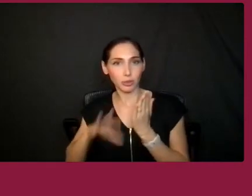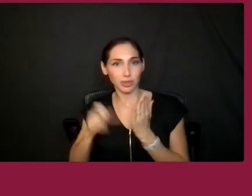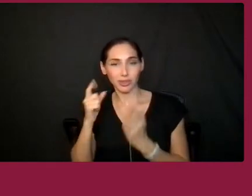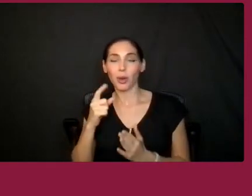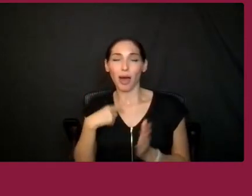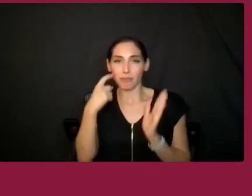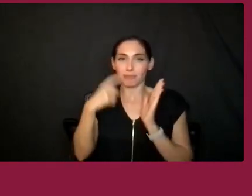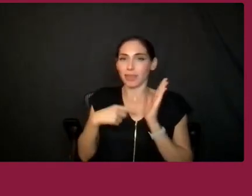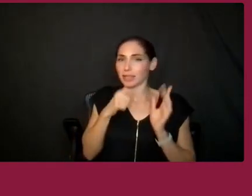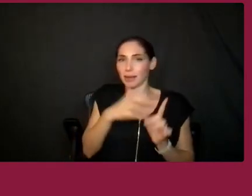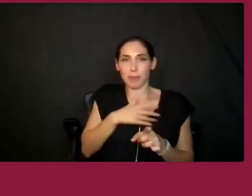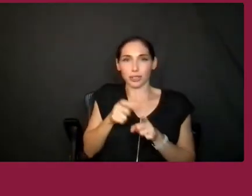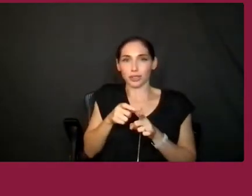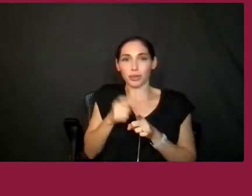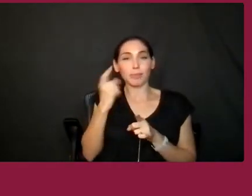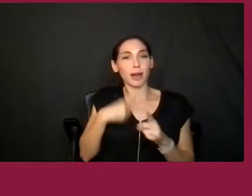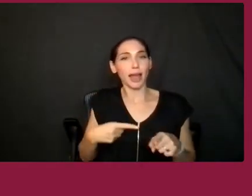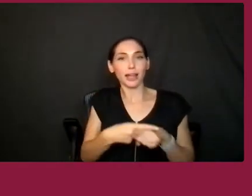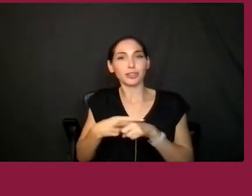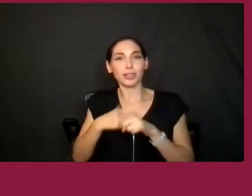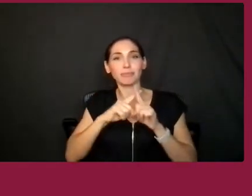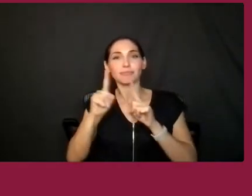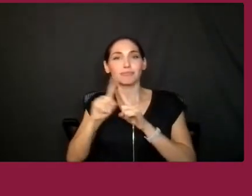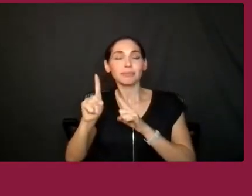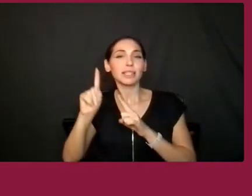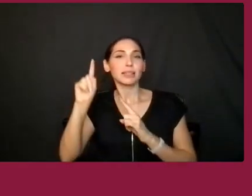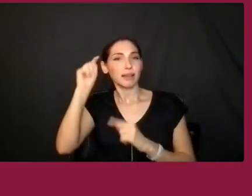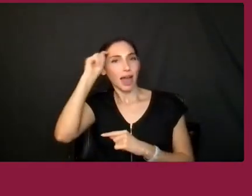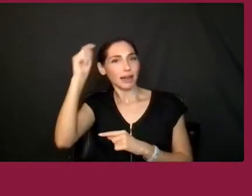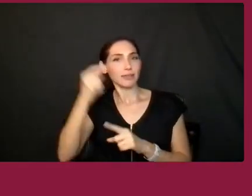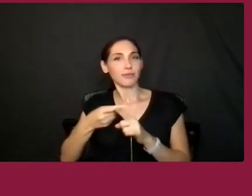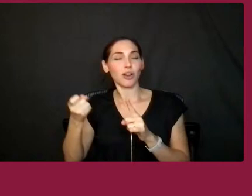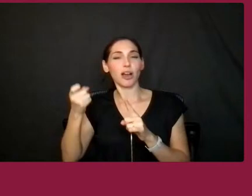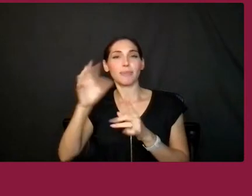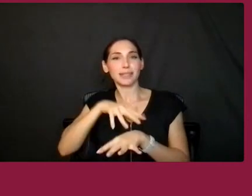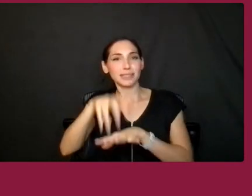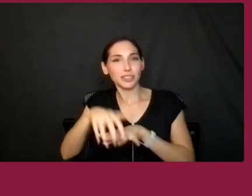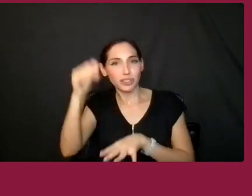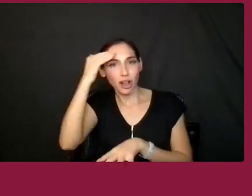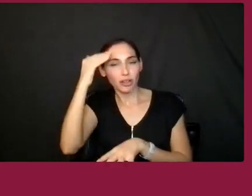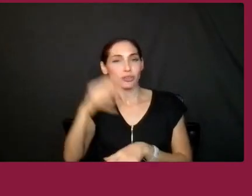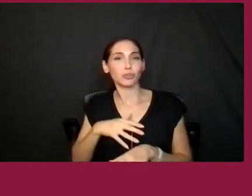However, I intersect core tenets of indigenous knowledge and attempt to reimagine and reclaim citizen science as a holistic